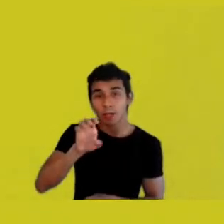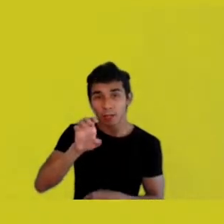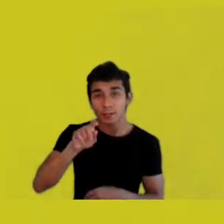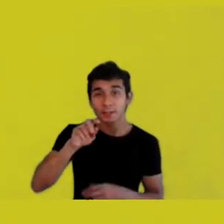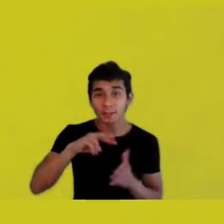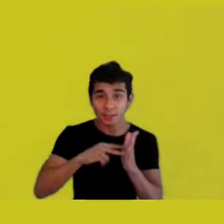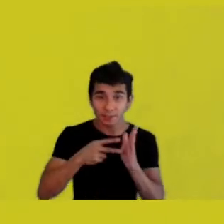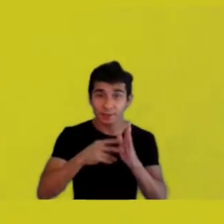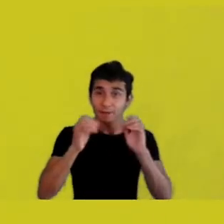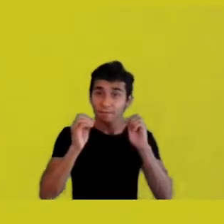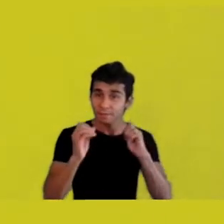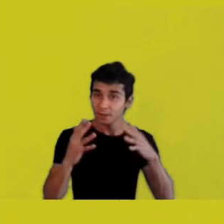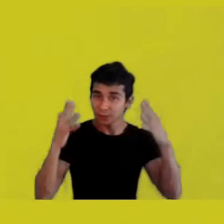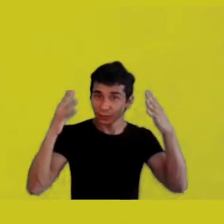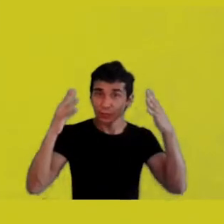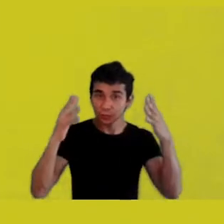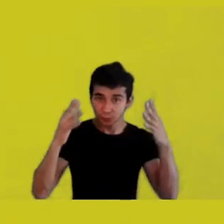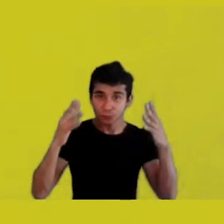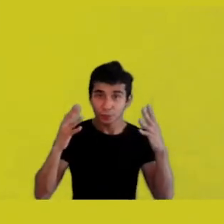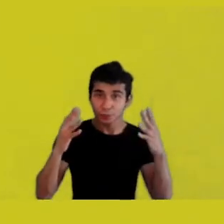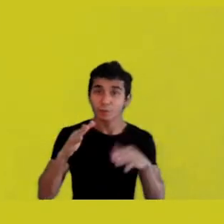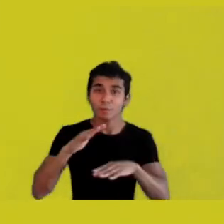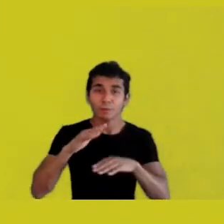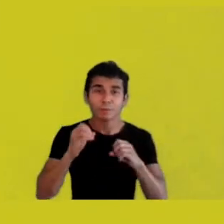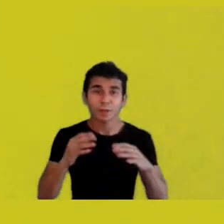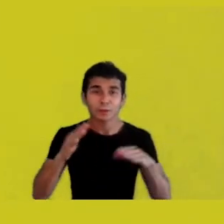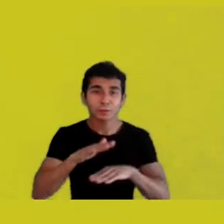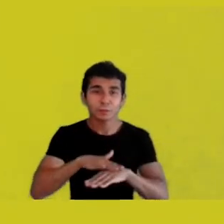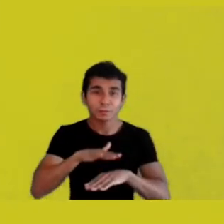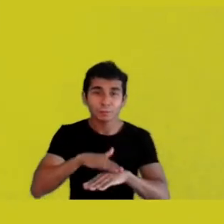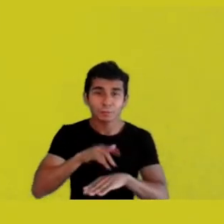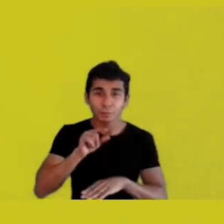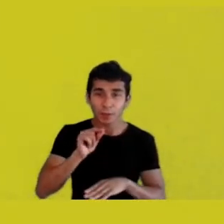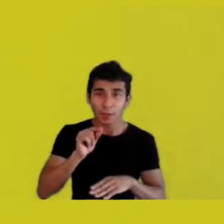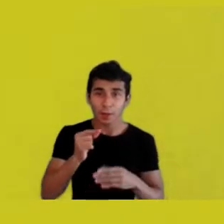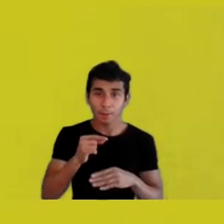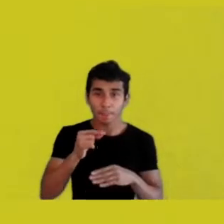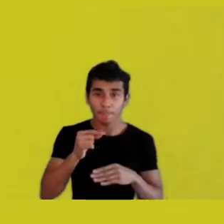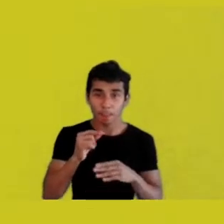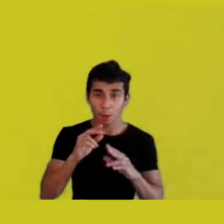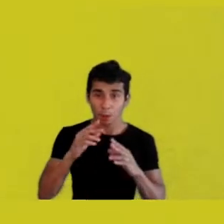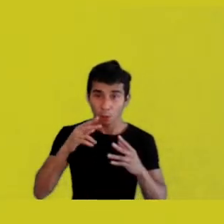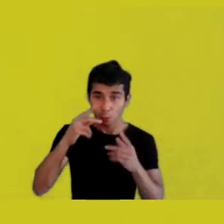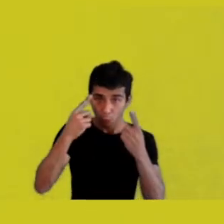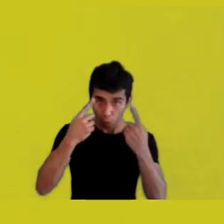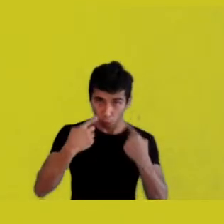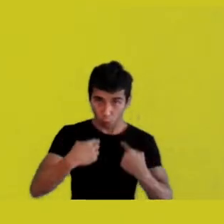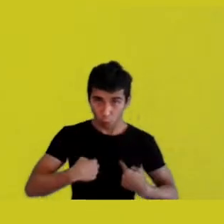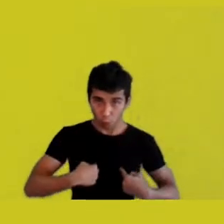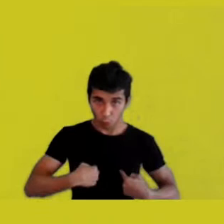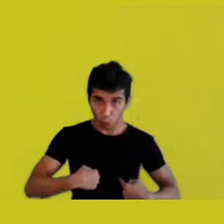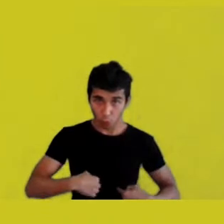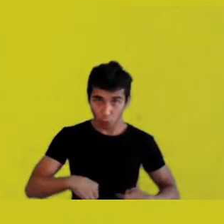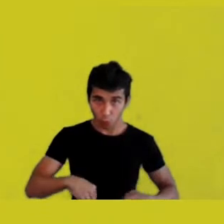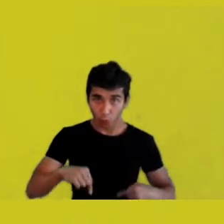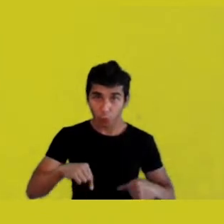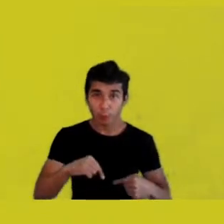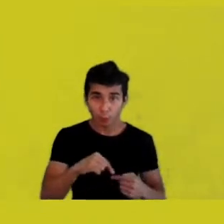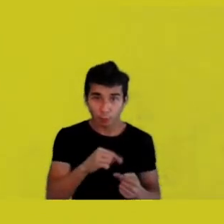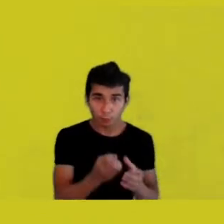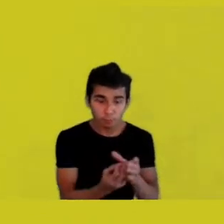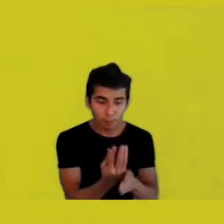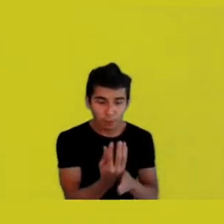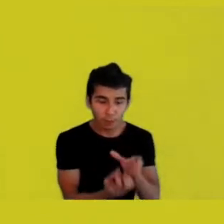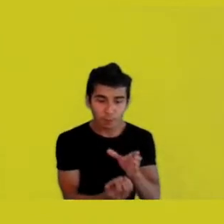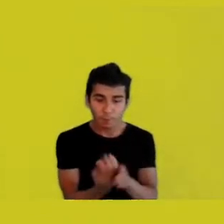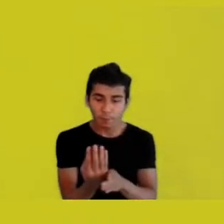to form bodies that aren’t closed. Bringing these morphologies